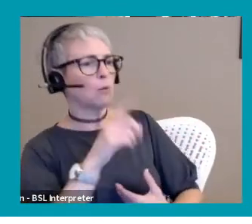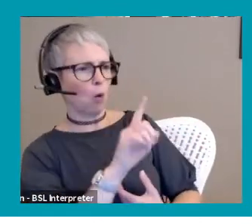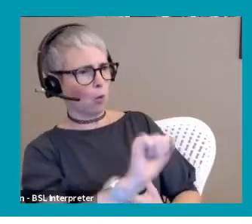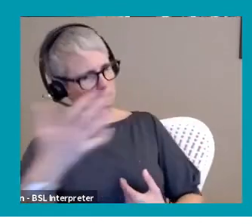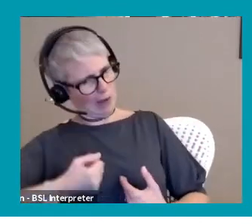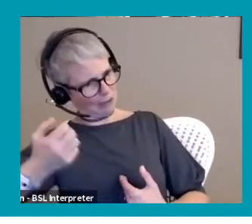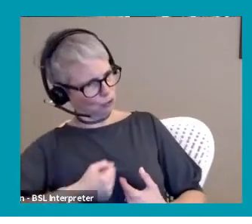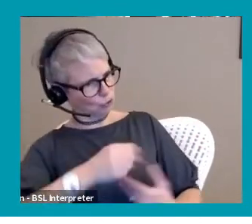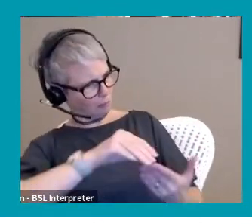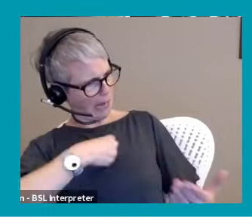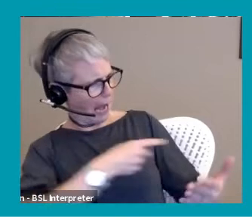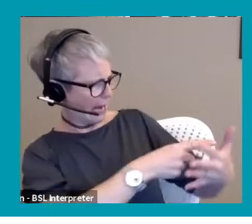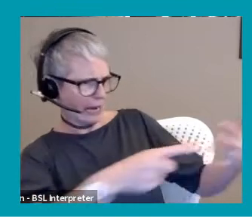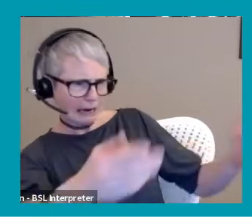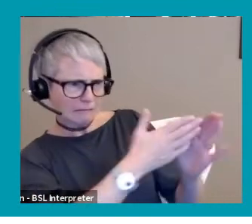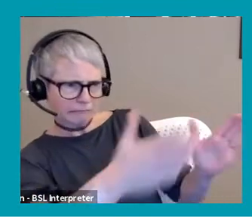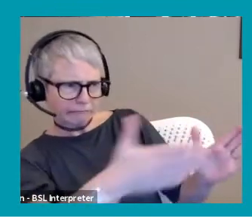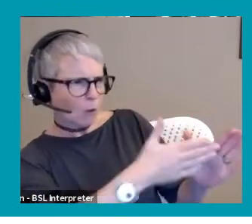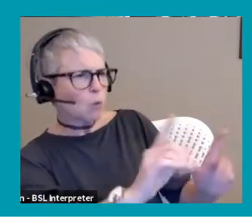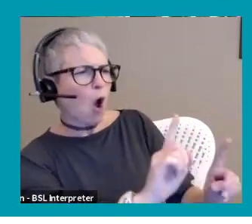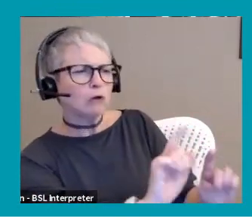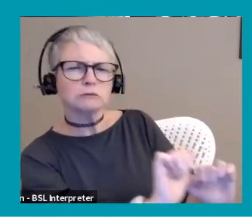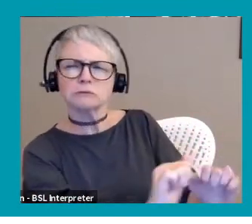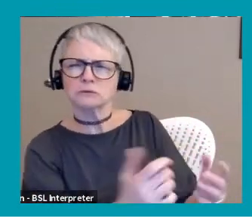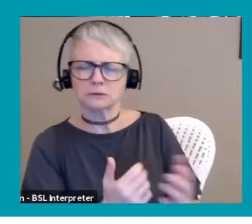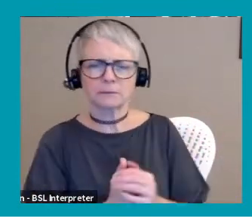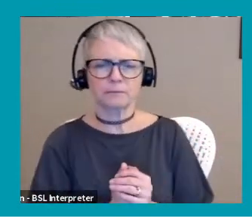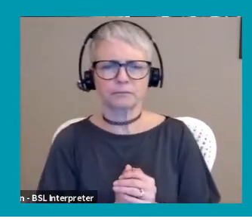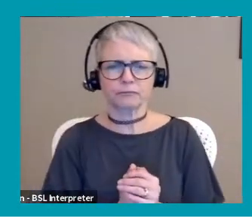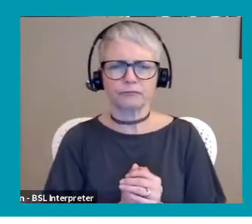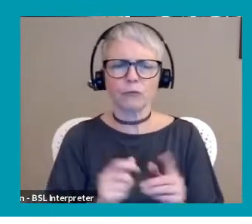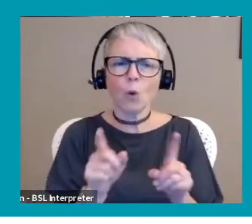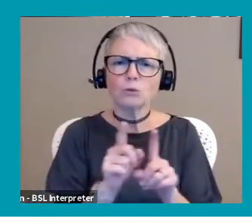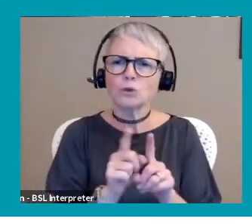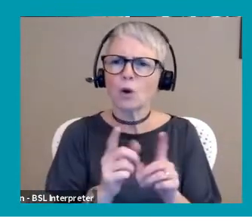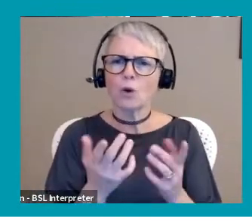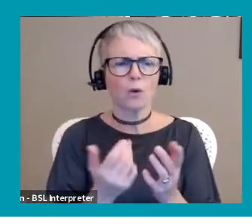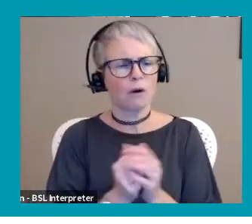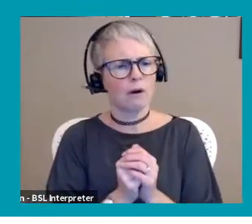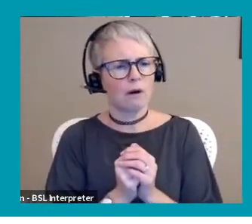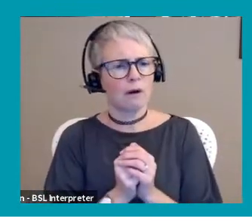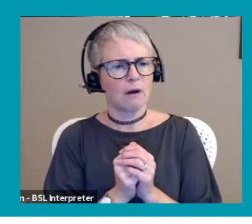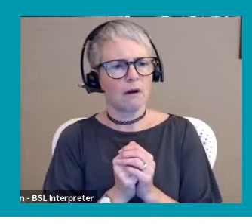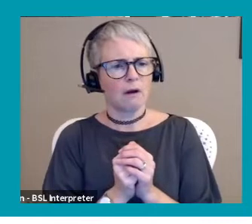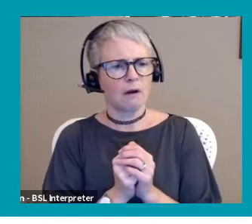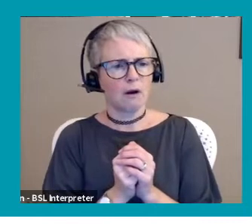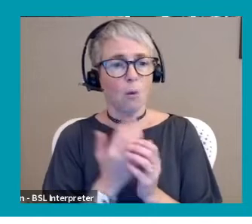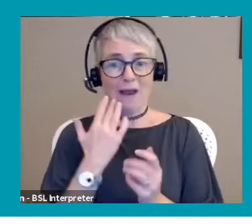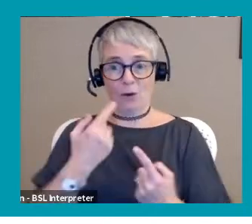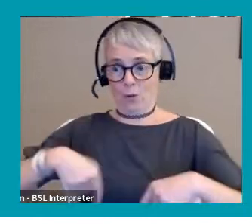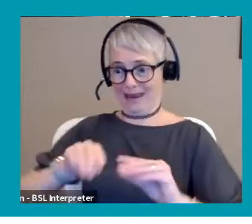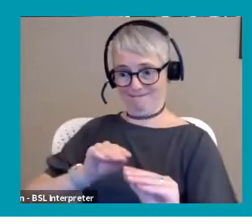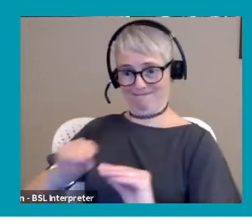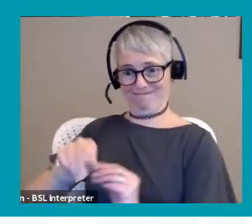But also when speaking to some of our candidates that we coach, they want to